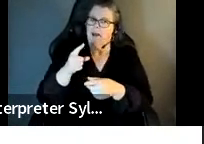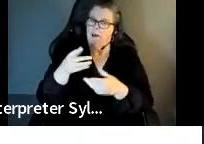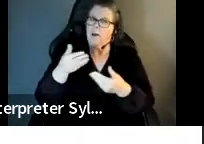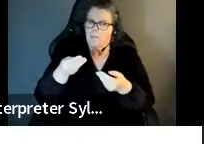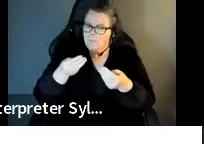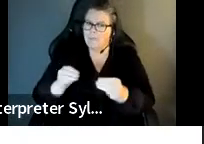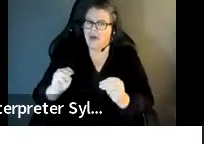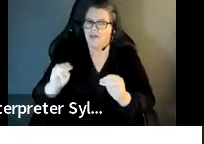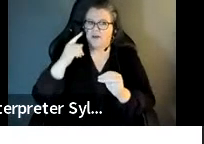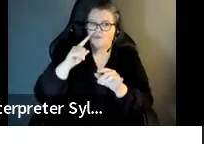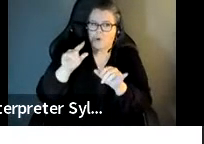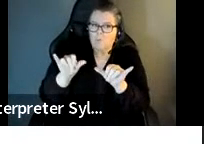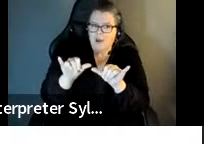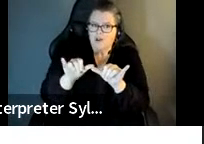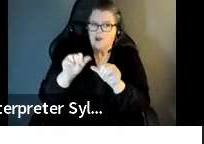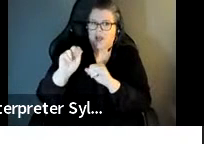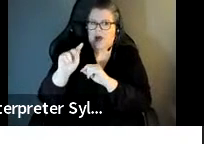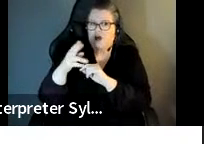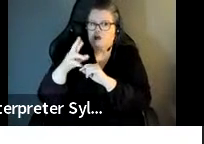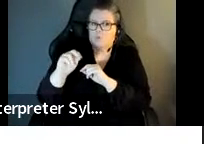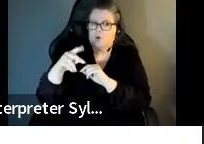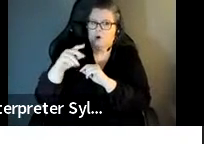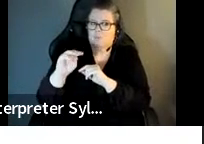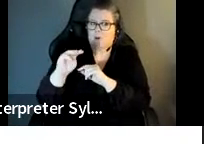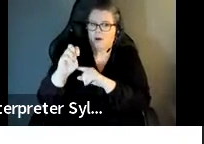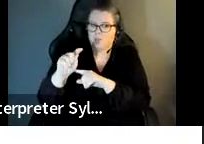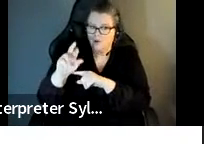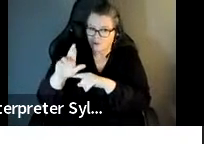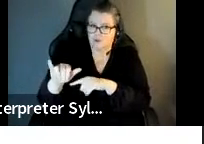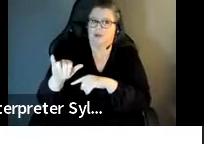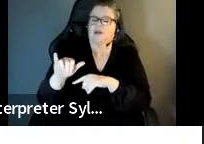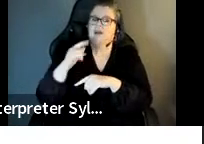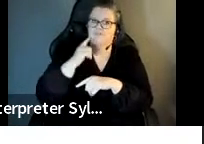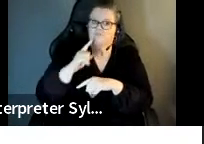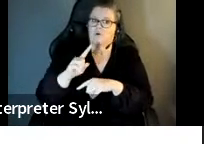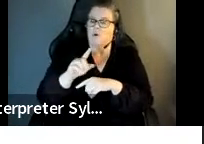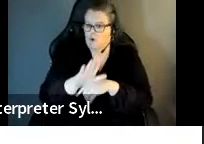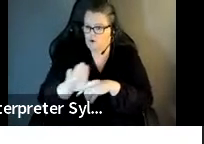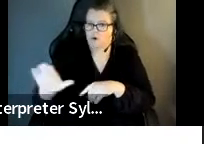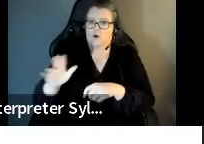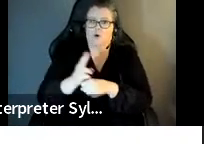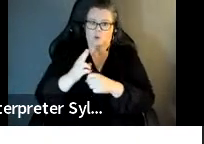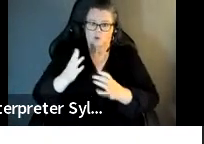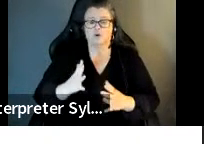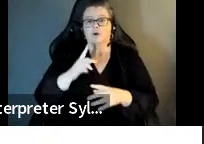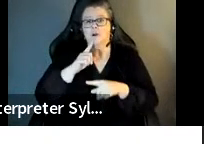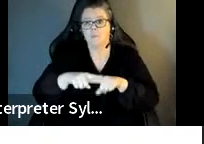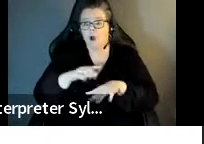By that I mean body size, shape, as well as the device size.